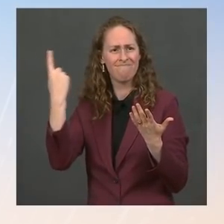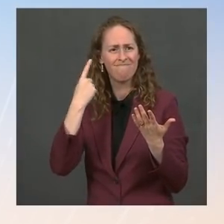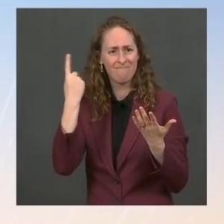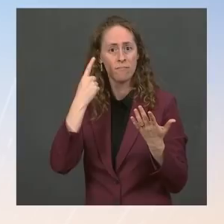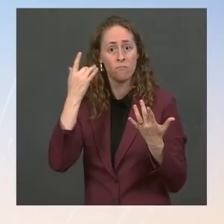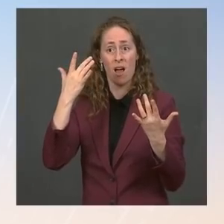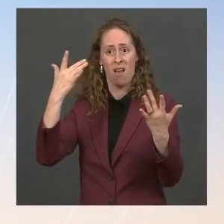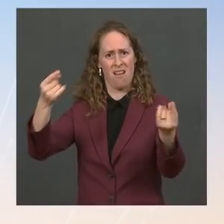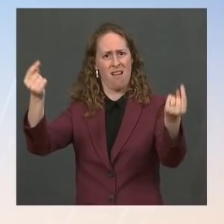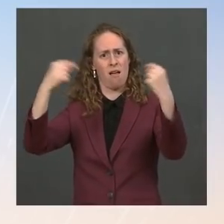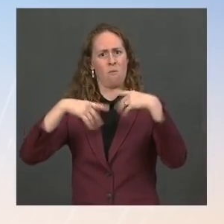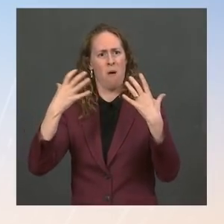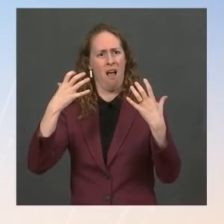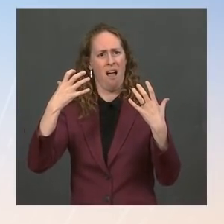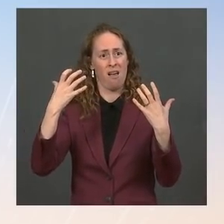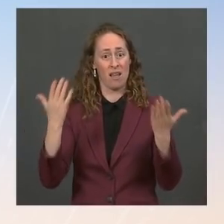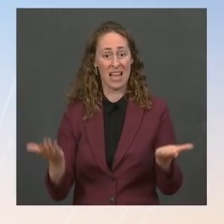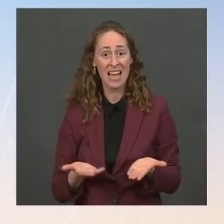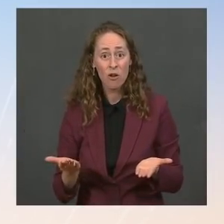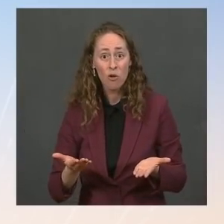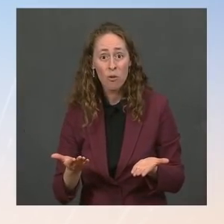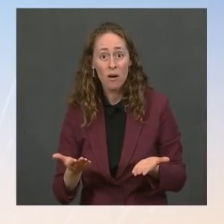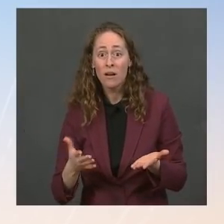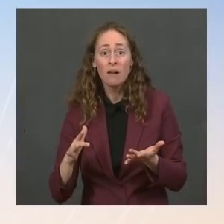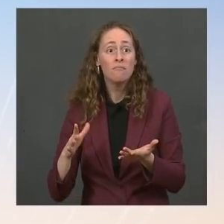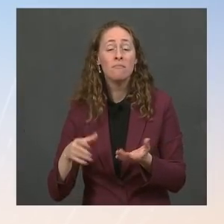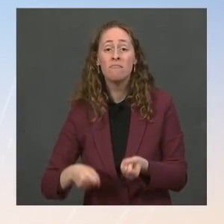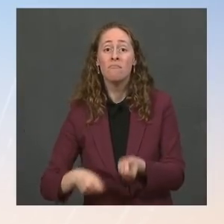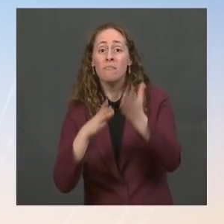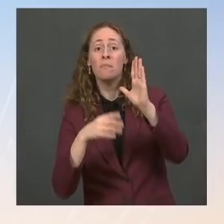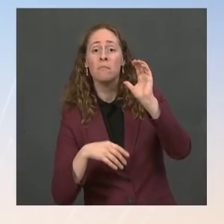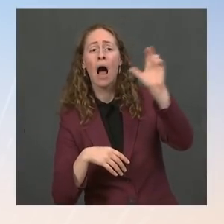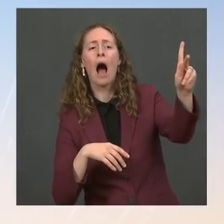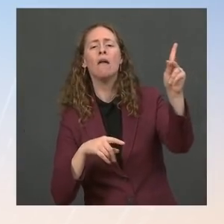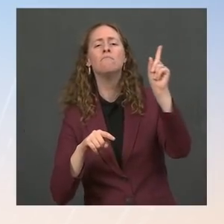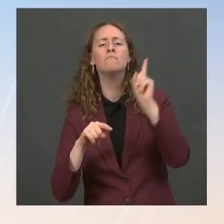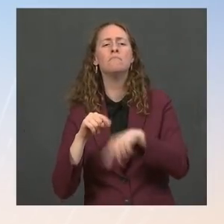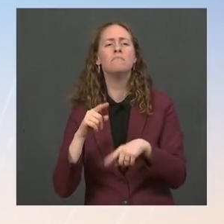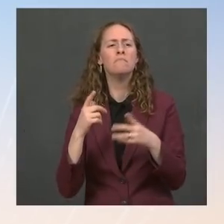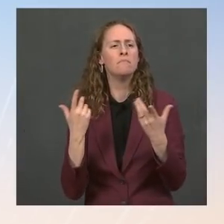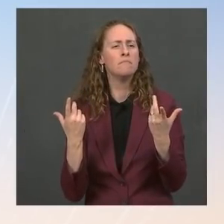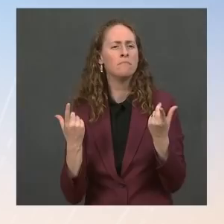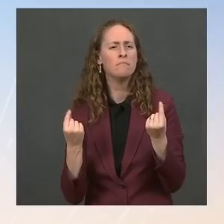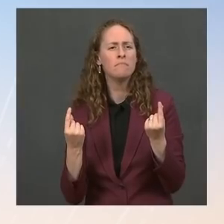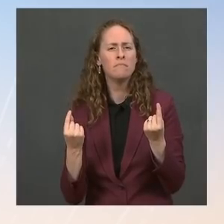are calling for the elections not to be held, you know, on time because of unrest there.